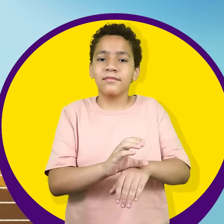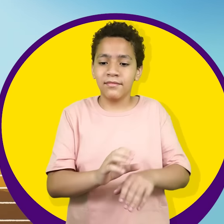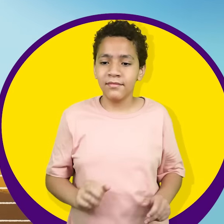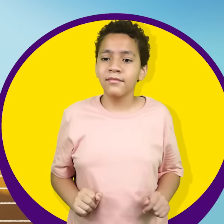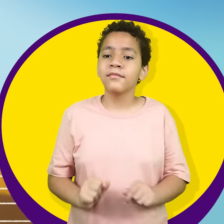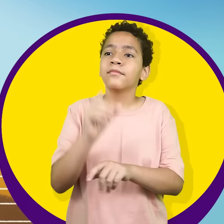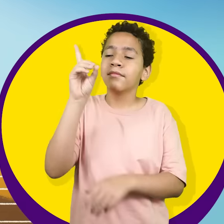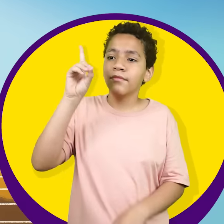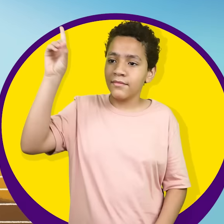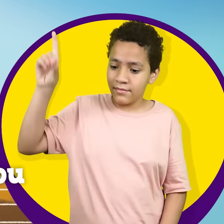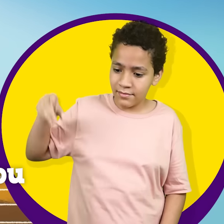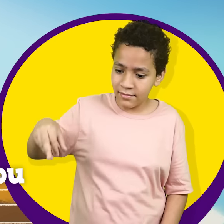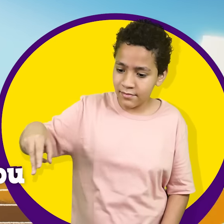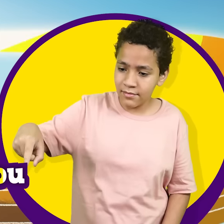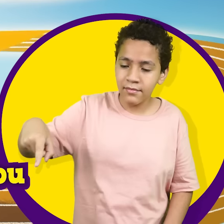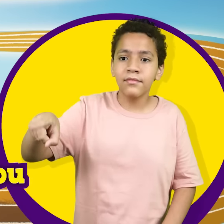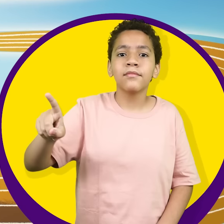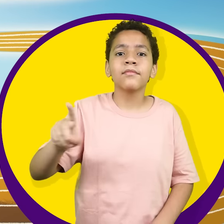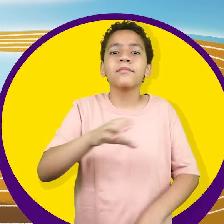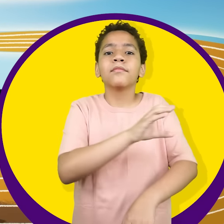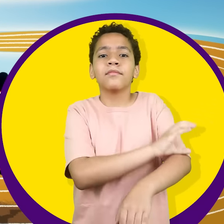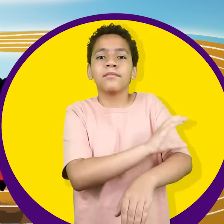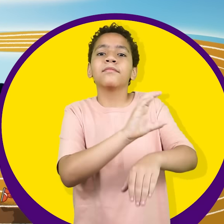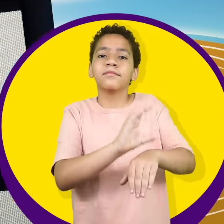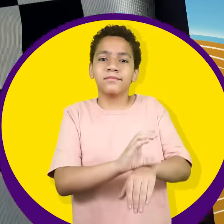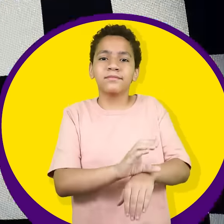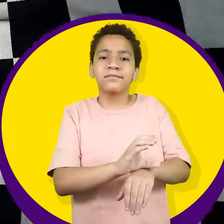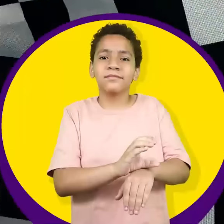GLORY TO GOD WALKING I'M GOING TO CANAAN